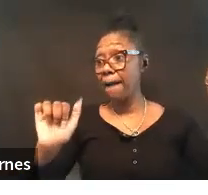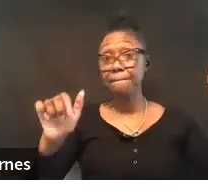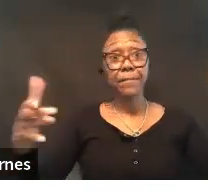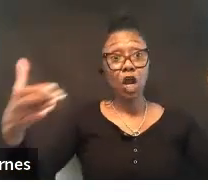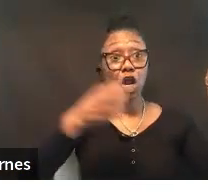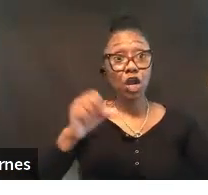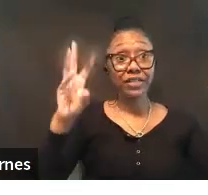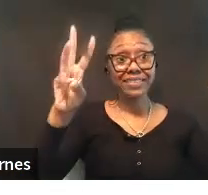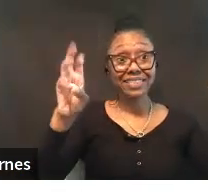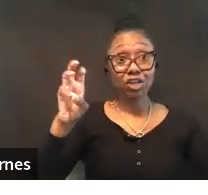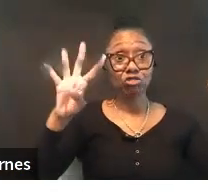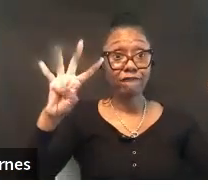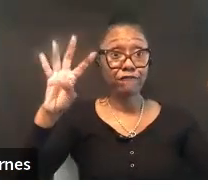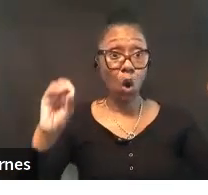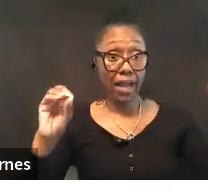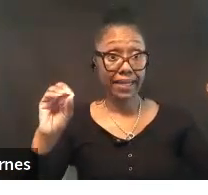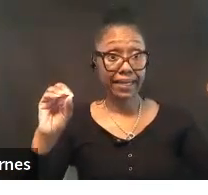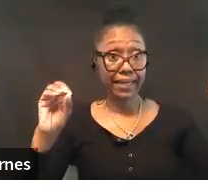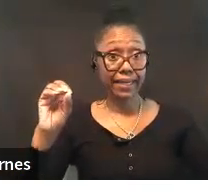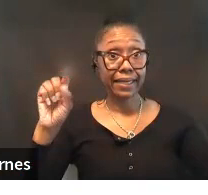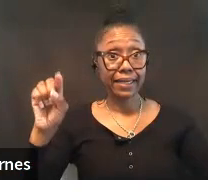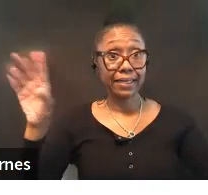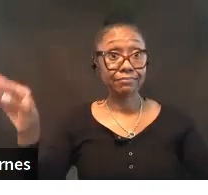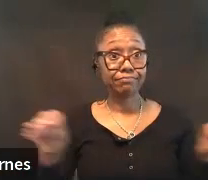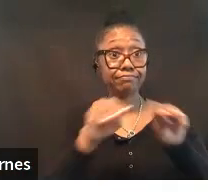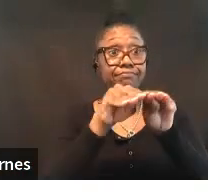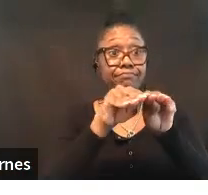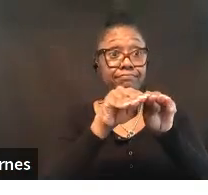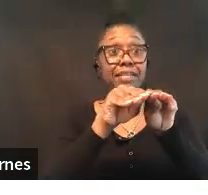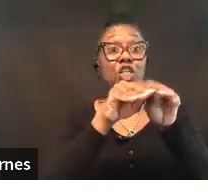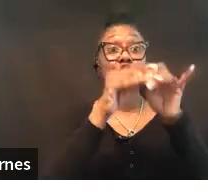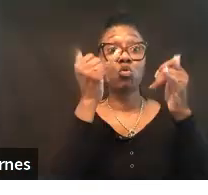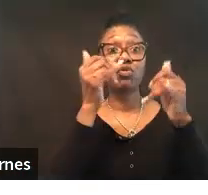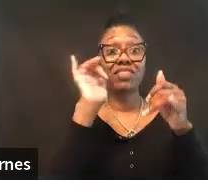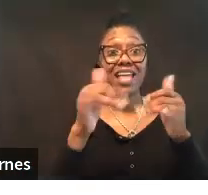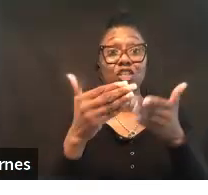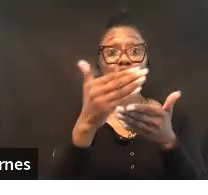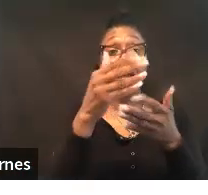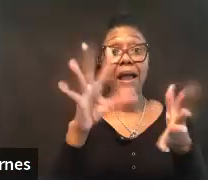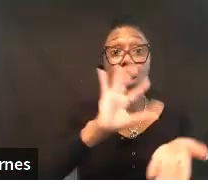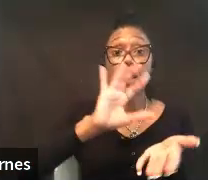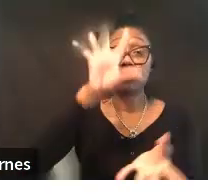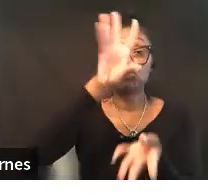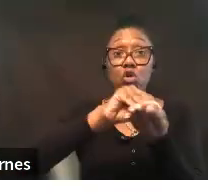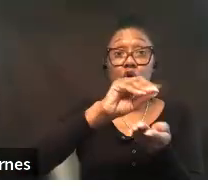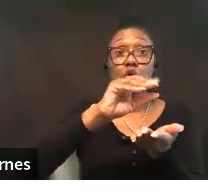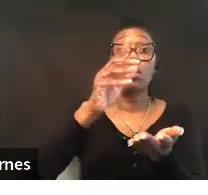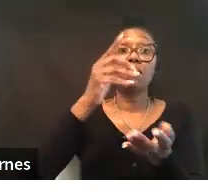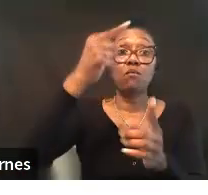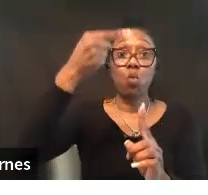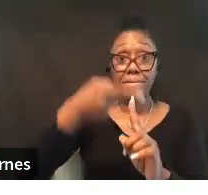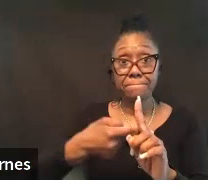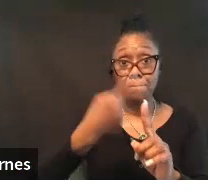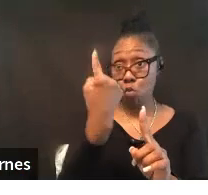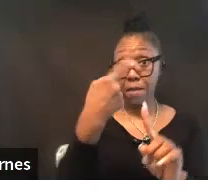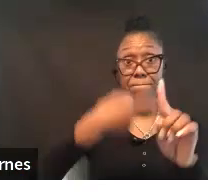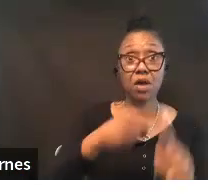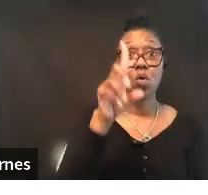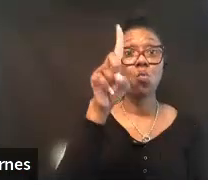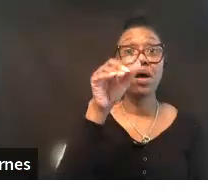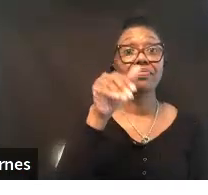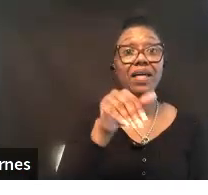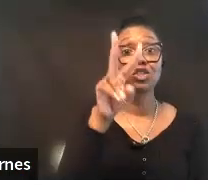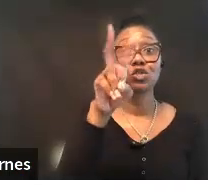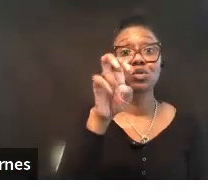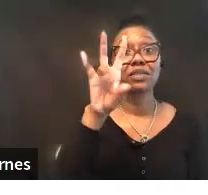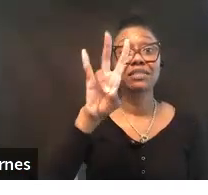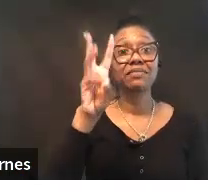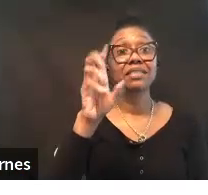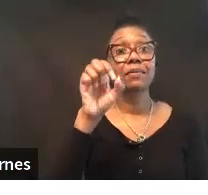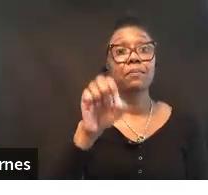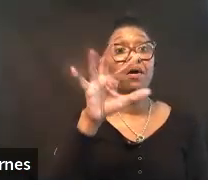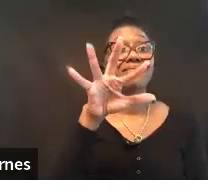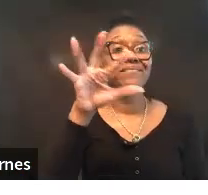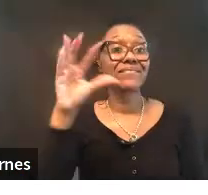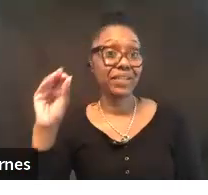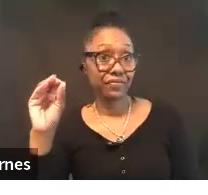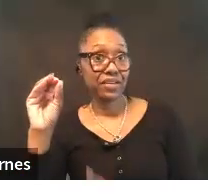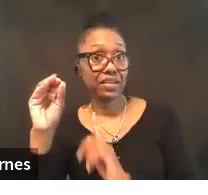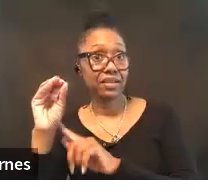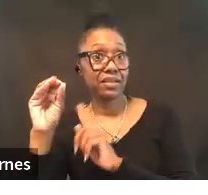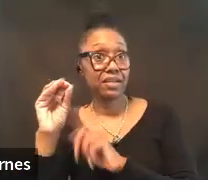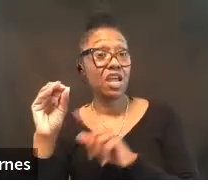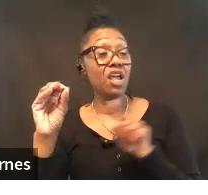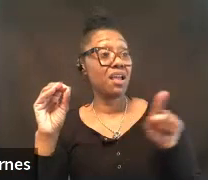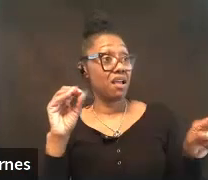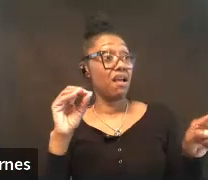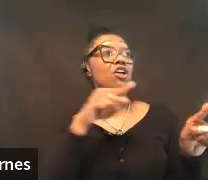Do you individual is now earning $1,276 and 50 cents per month. Where they were only receiving $914 a month prior to entering the the employment.